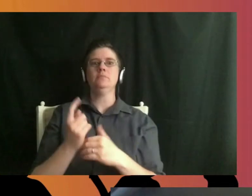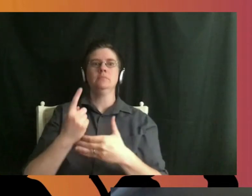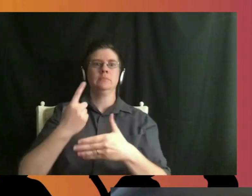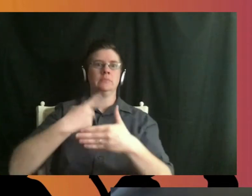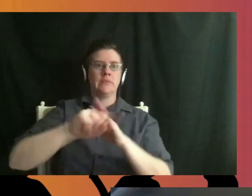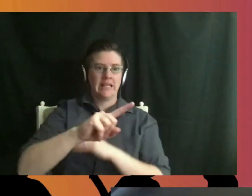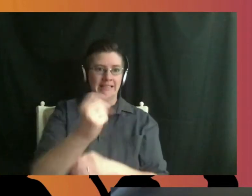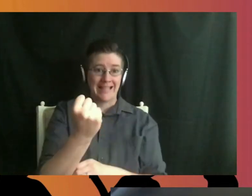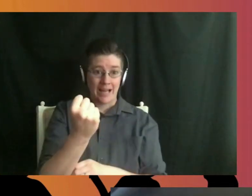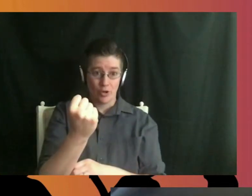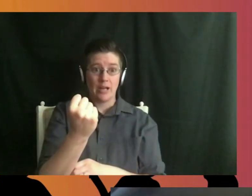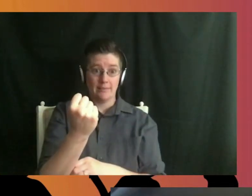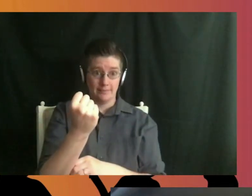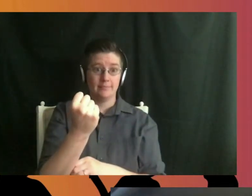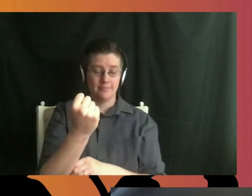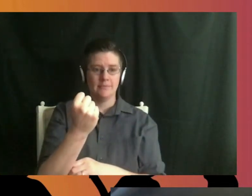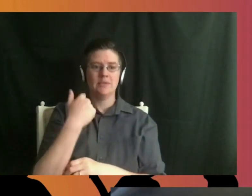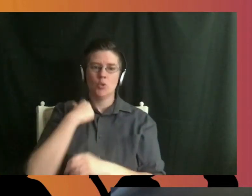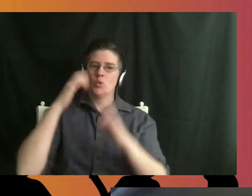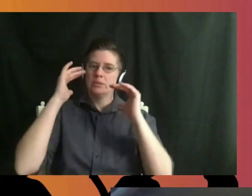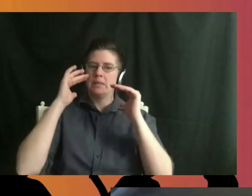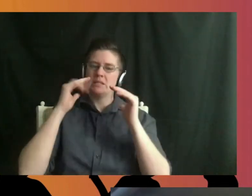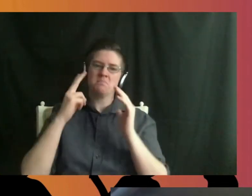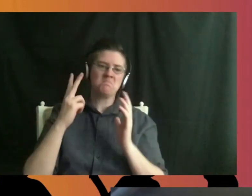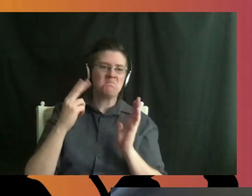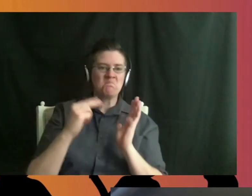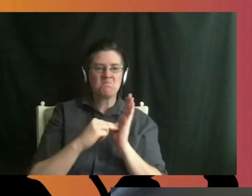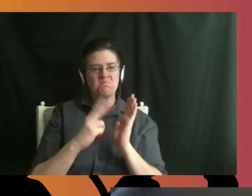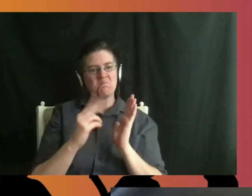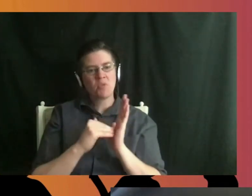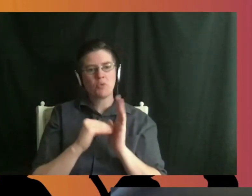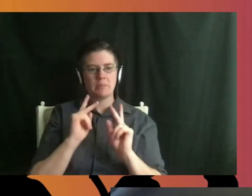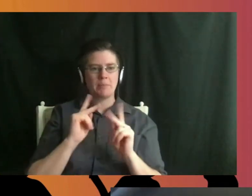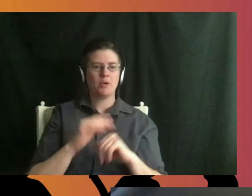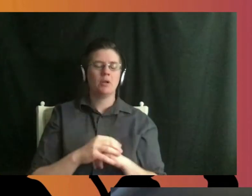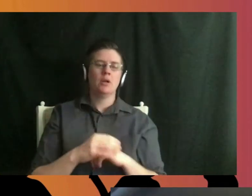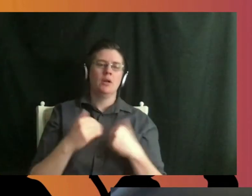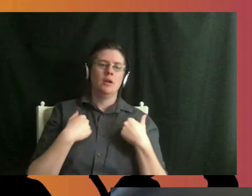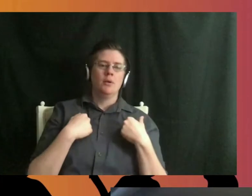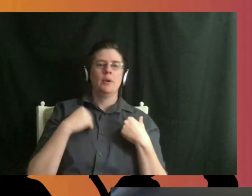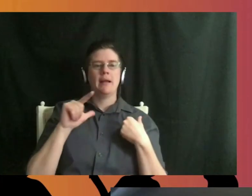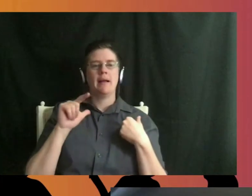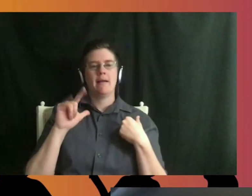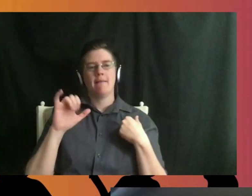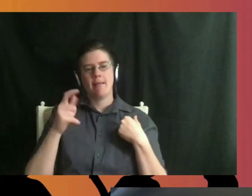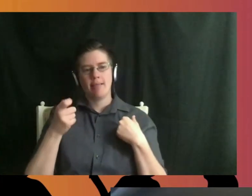expecting a couple of thousand folks uh we have amazing speakers like little miss flint to protest